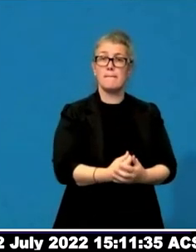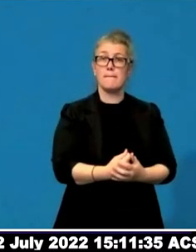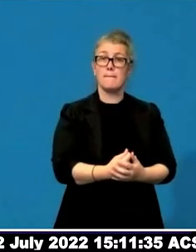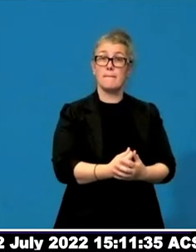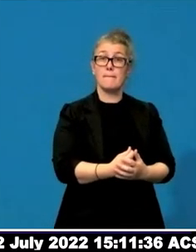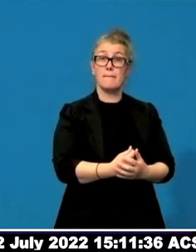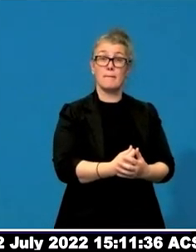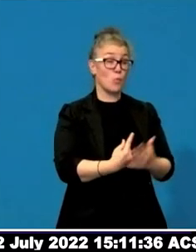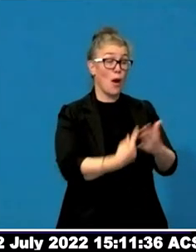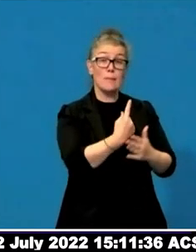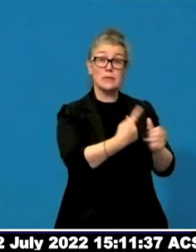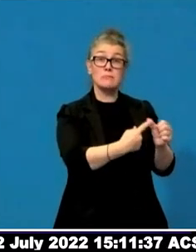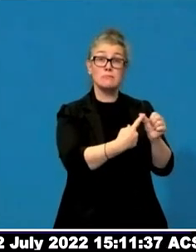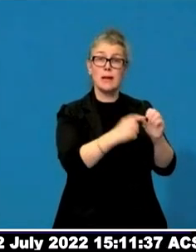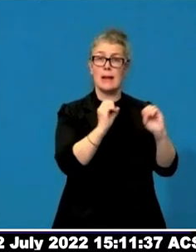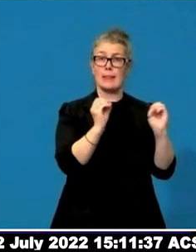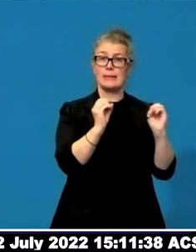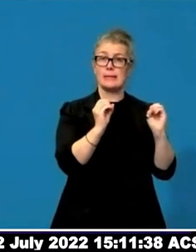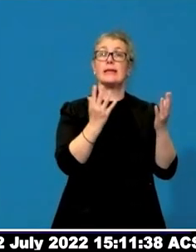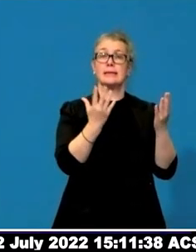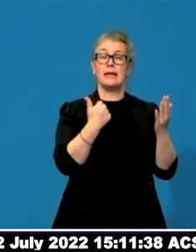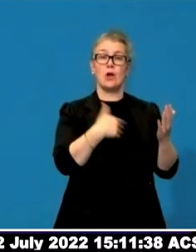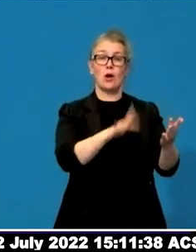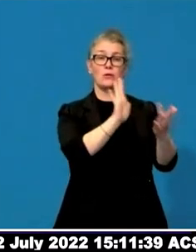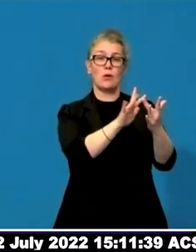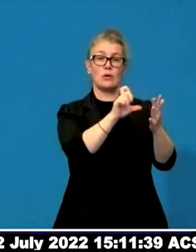And I also contacted the Commission, and they told me to put it in an email.